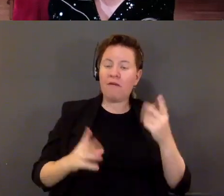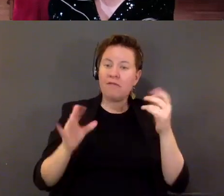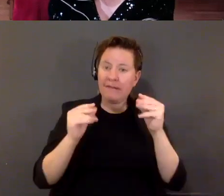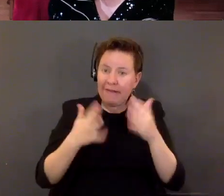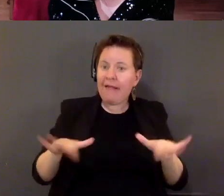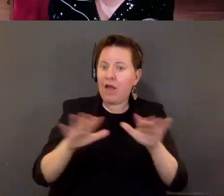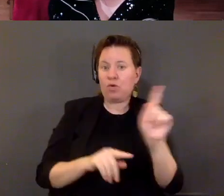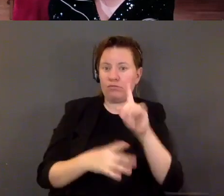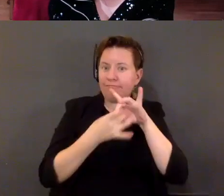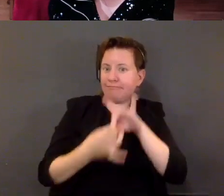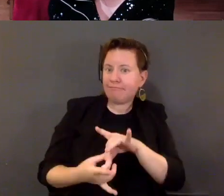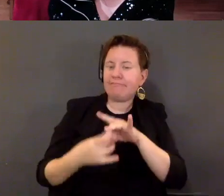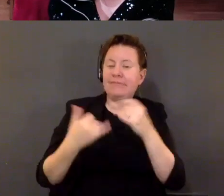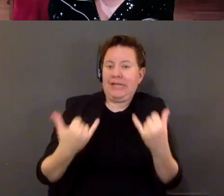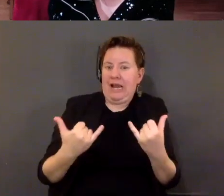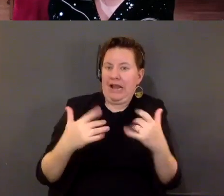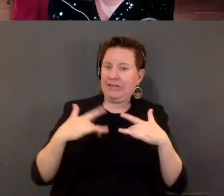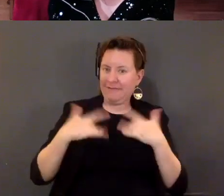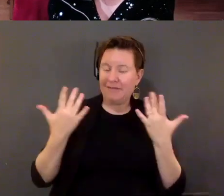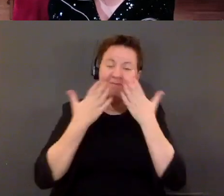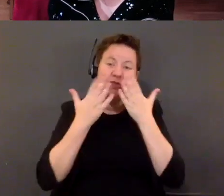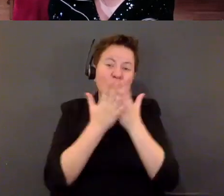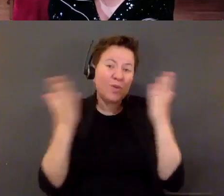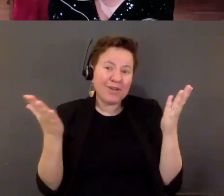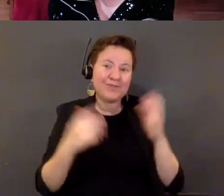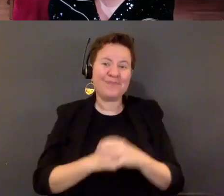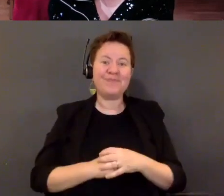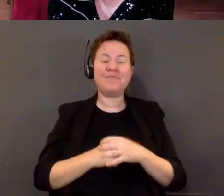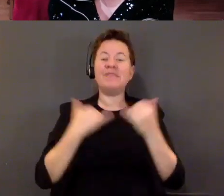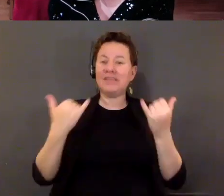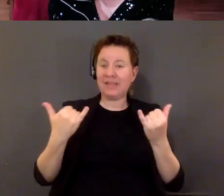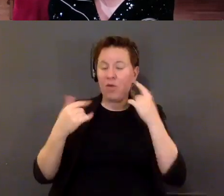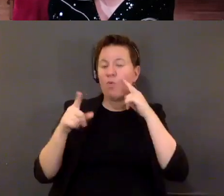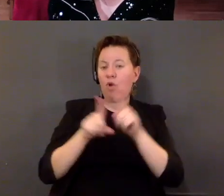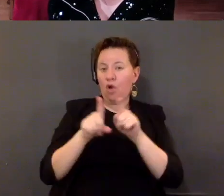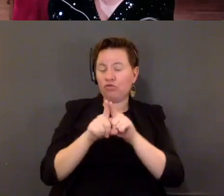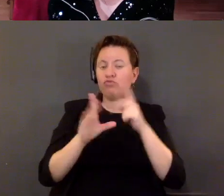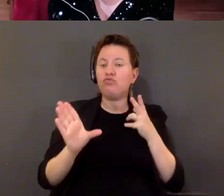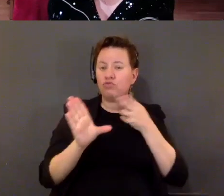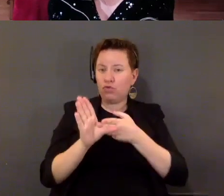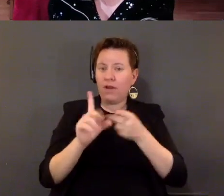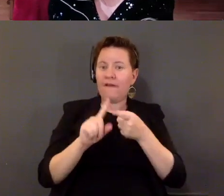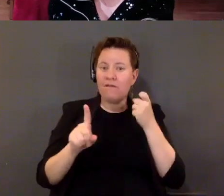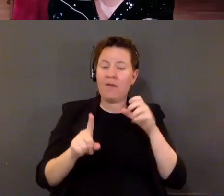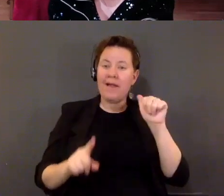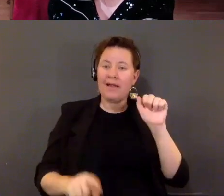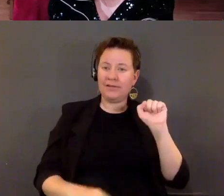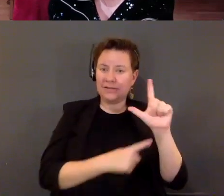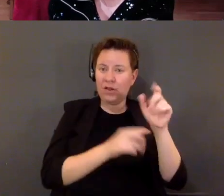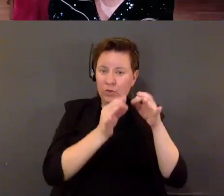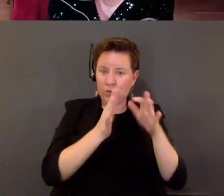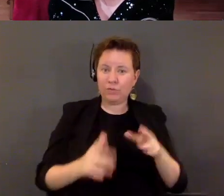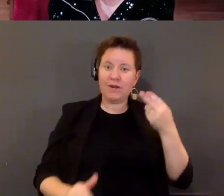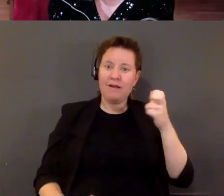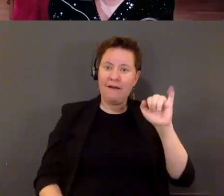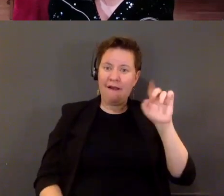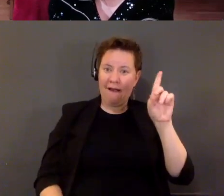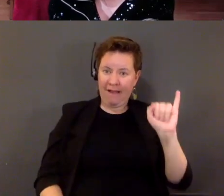thank you so much um tonight we are also joined by our asl interpreter Heidi Woebling and our